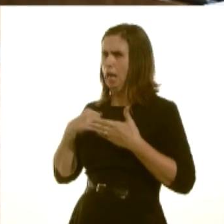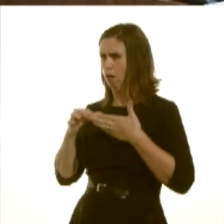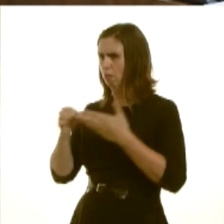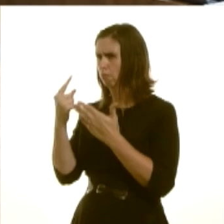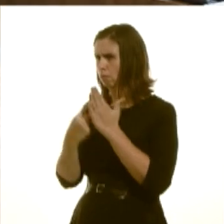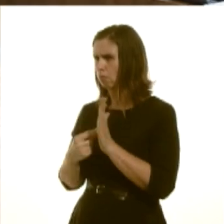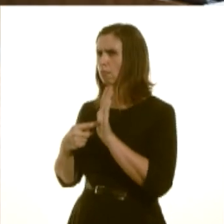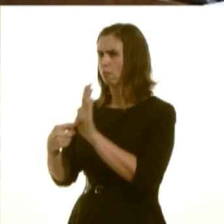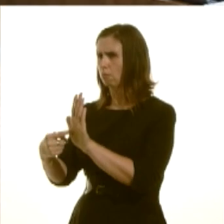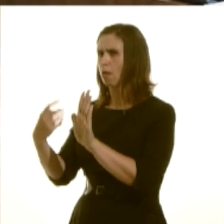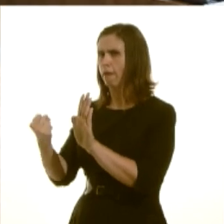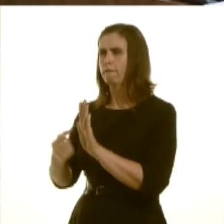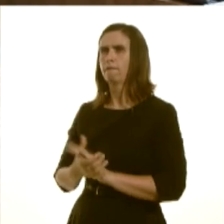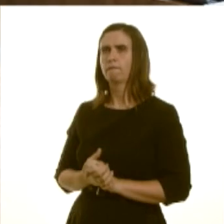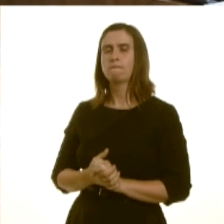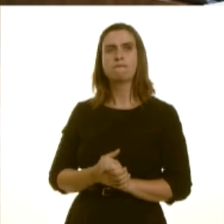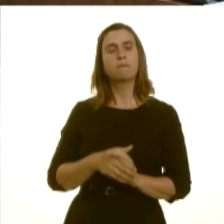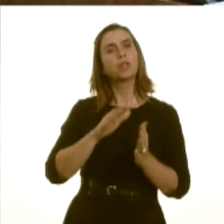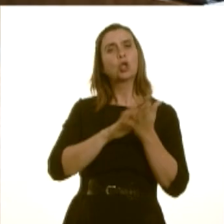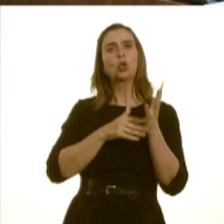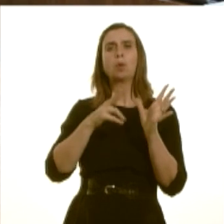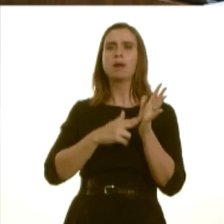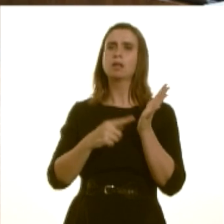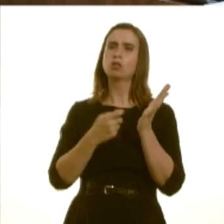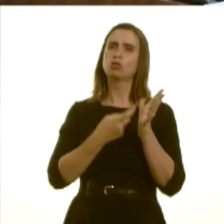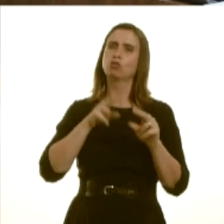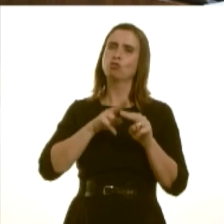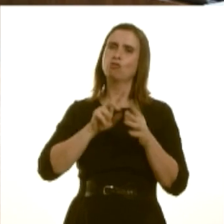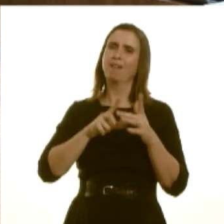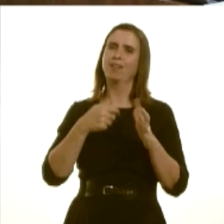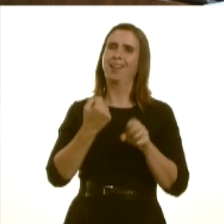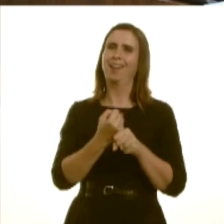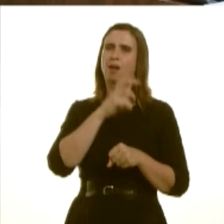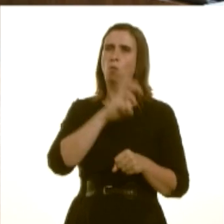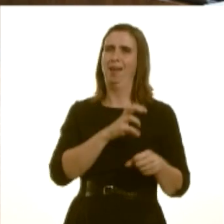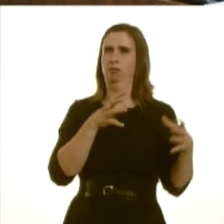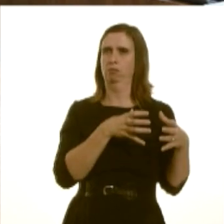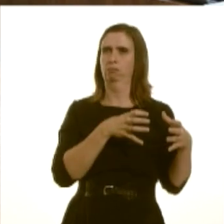Mohammad Asghar: Human trafficking in Wales is on the increase, with the number of reported